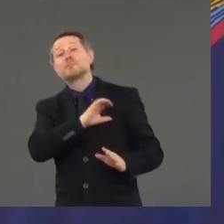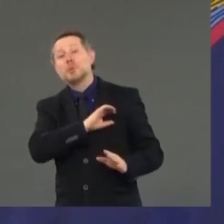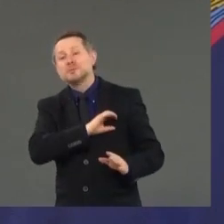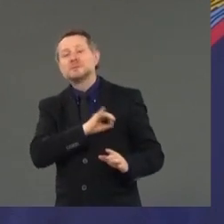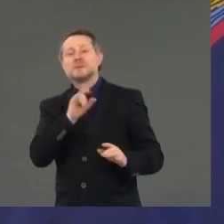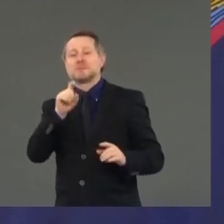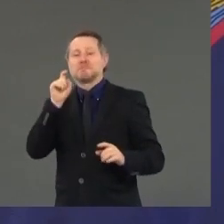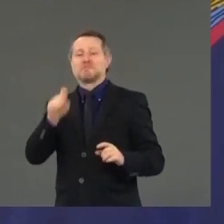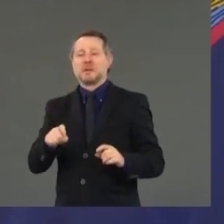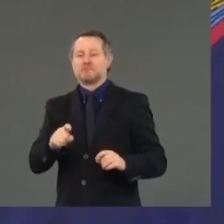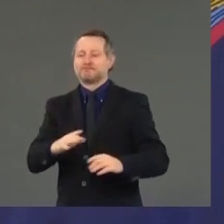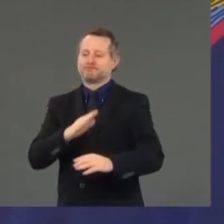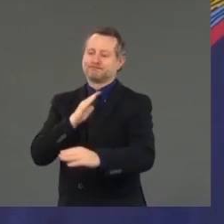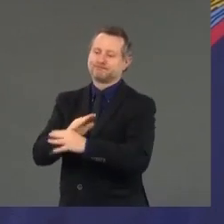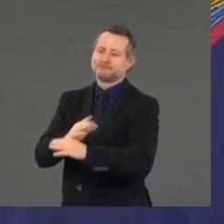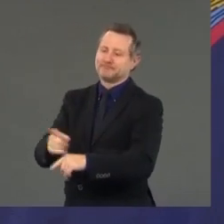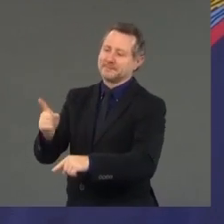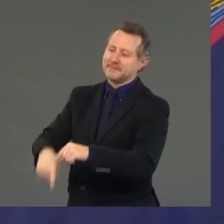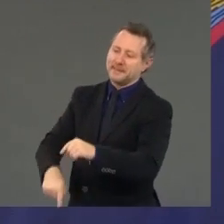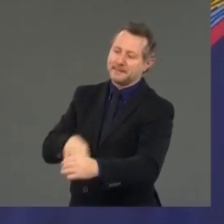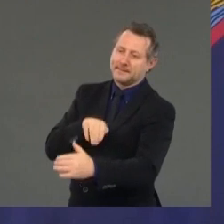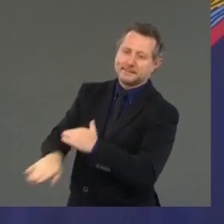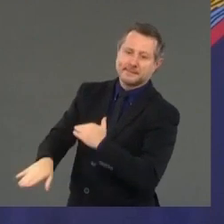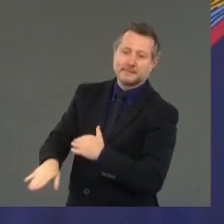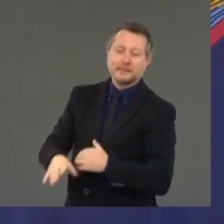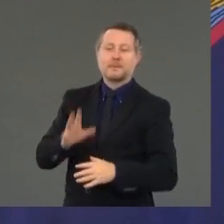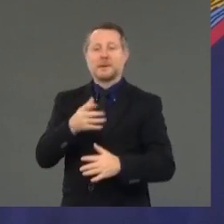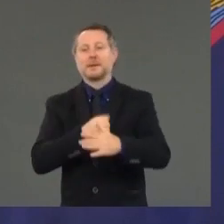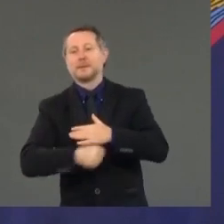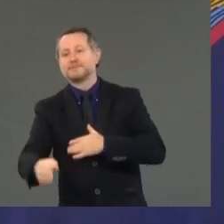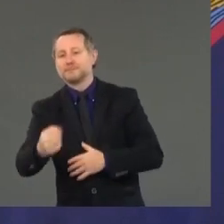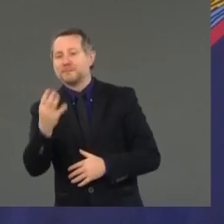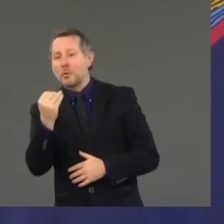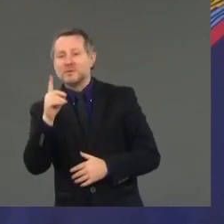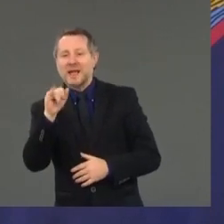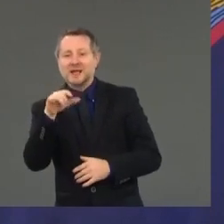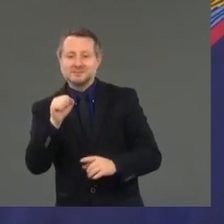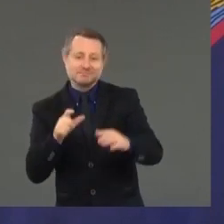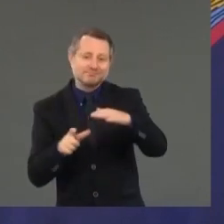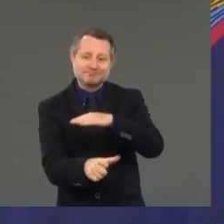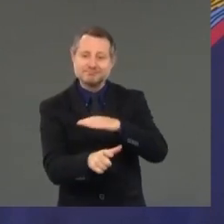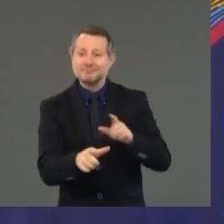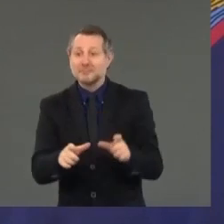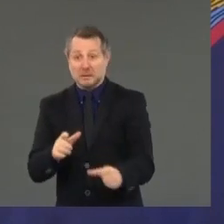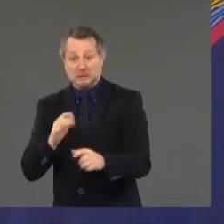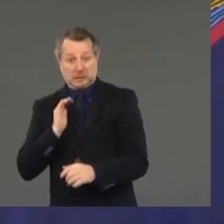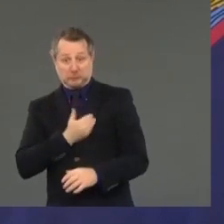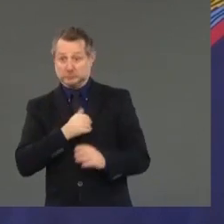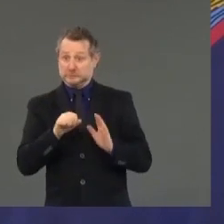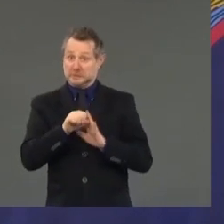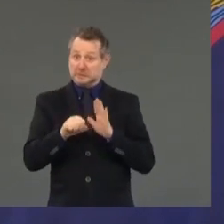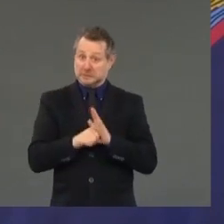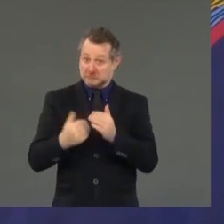AGENTS THAT CAN STOP PEOPLE FROM COMING IN, THAT CAN QUARANTINE AT AN AIRPORT.